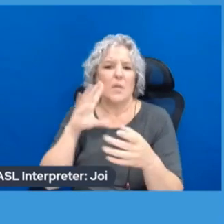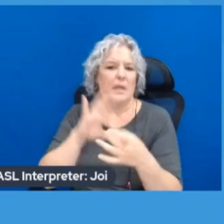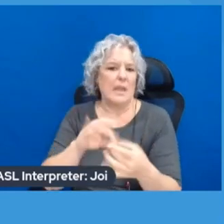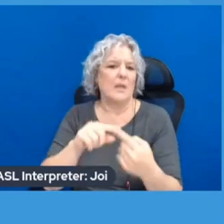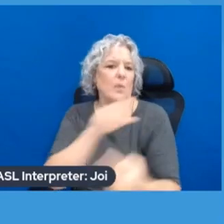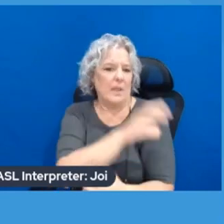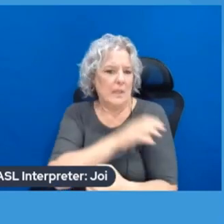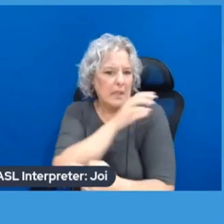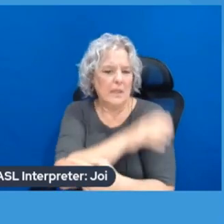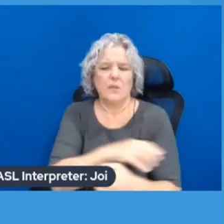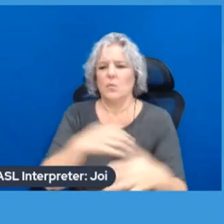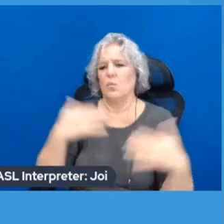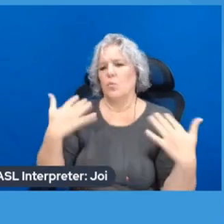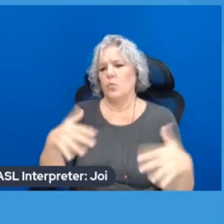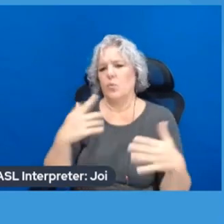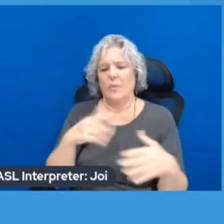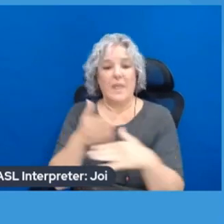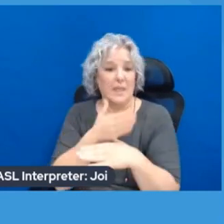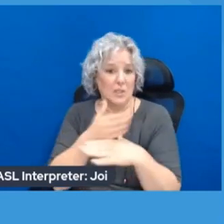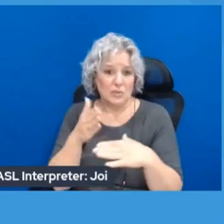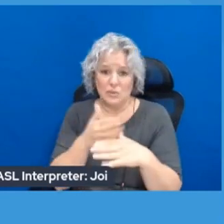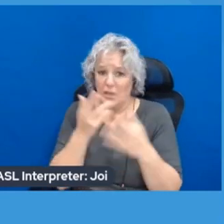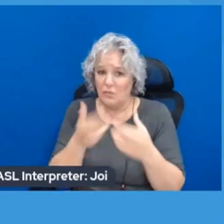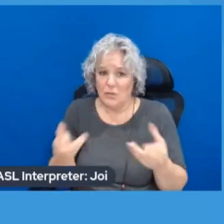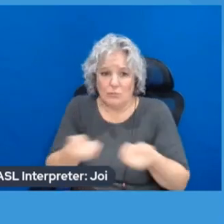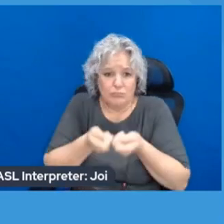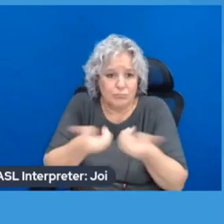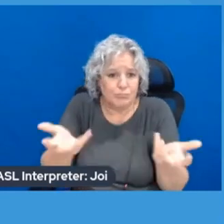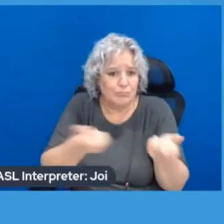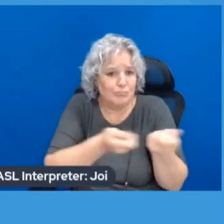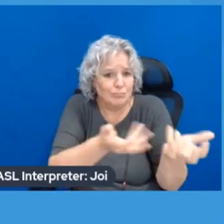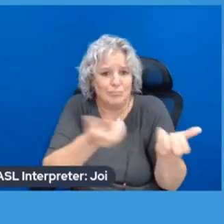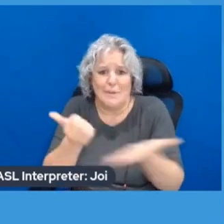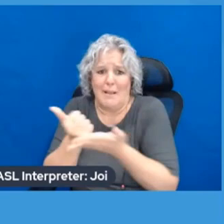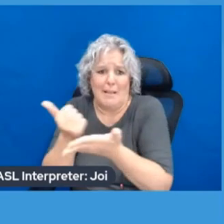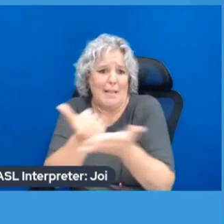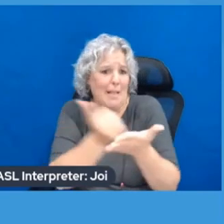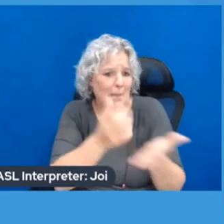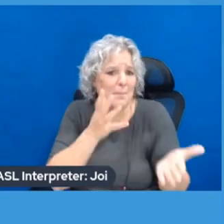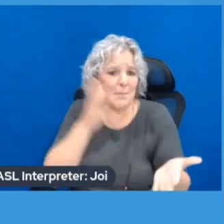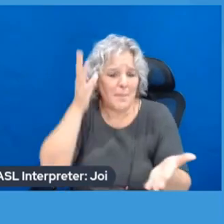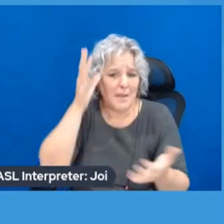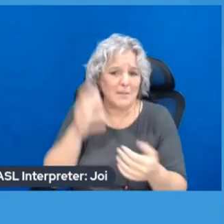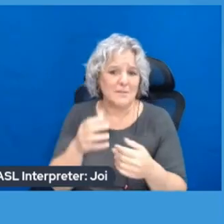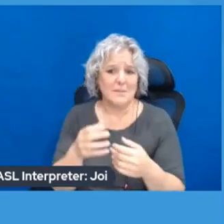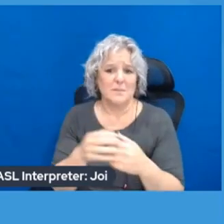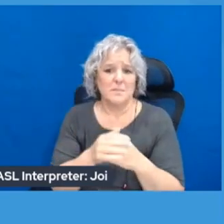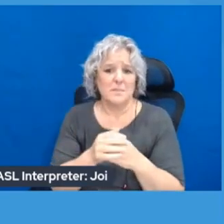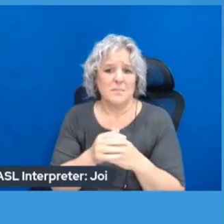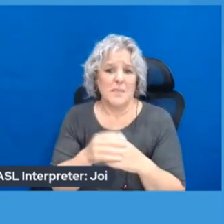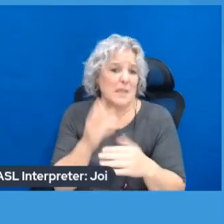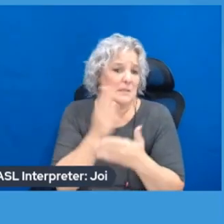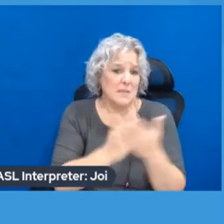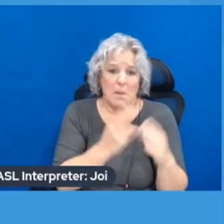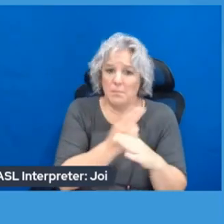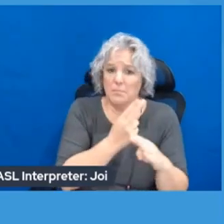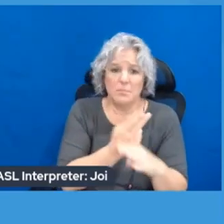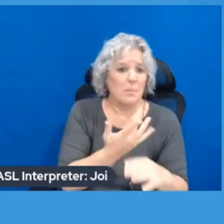they can share these resources with their networks who prefer to use Spanish to communicate.